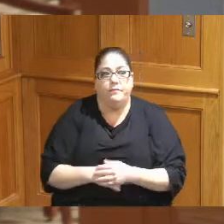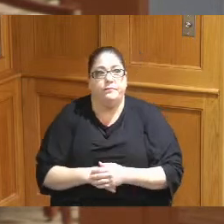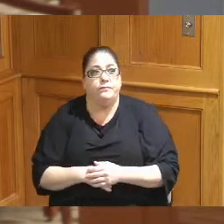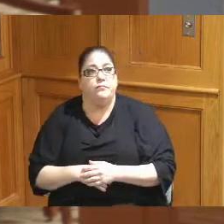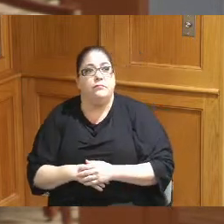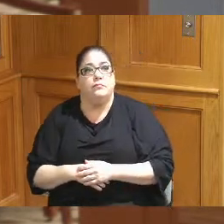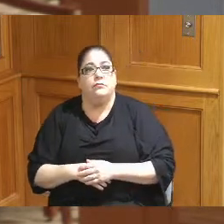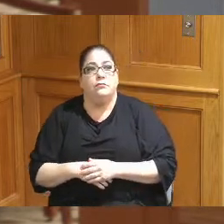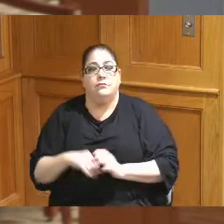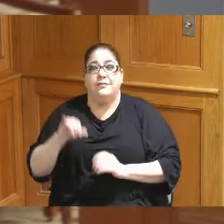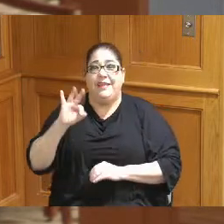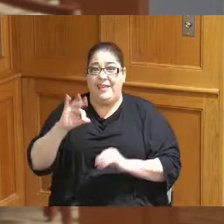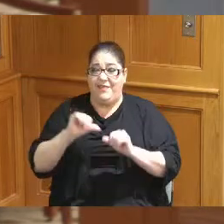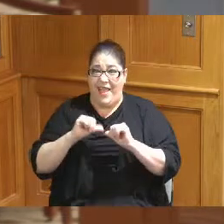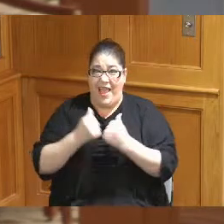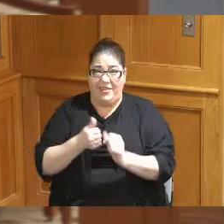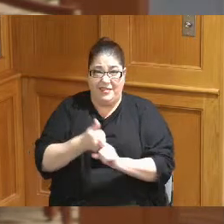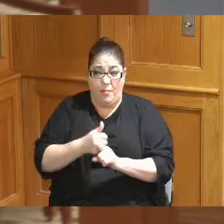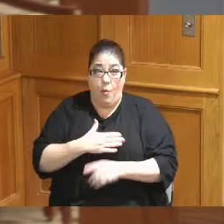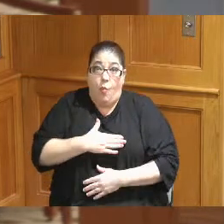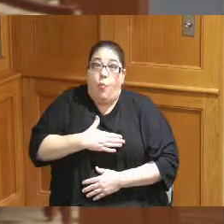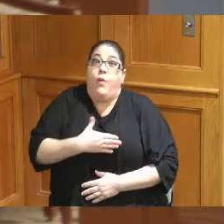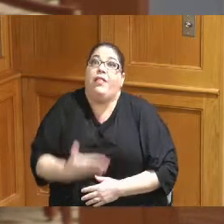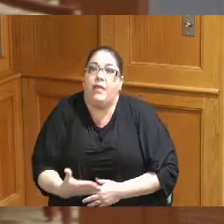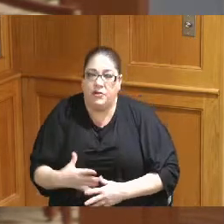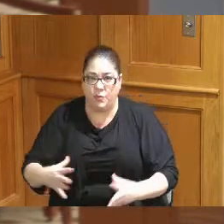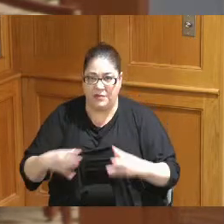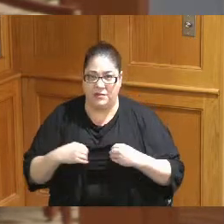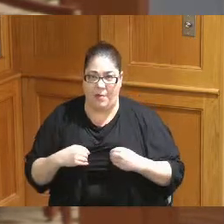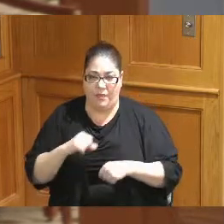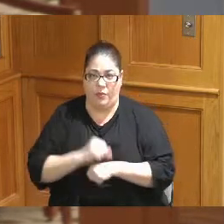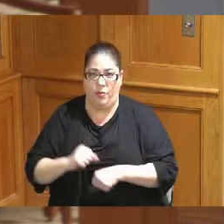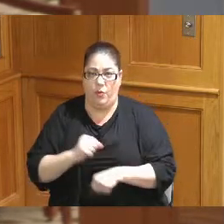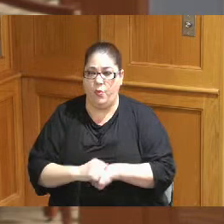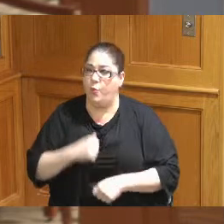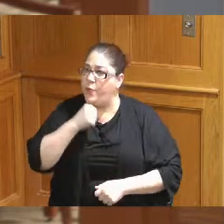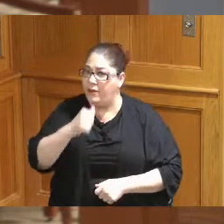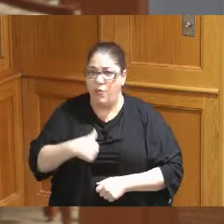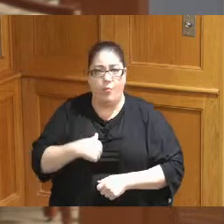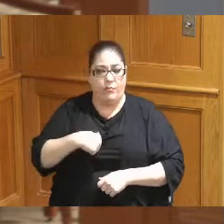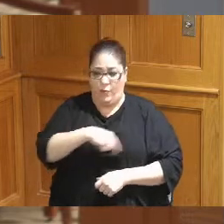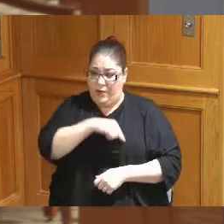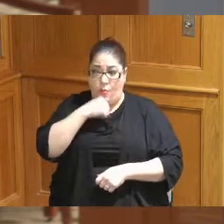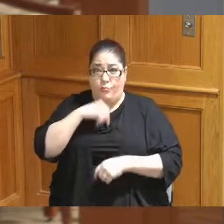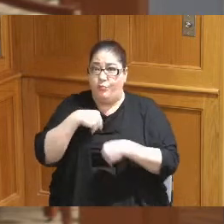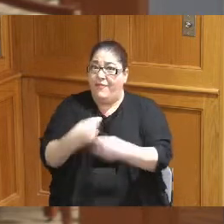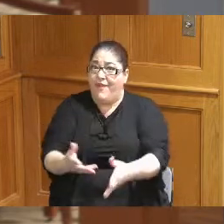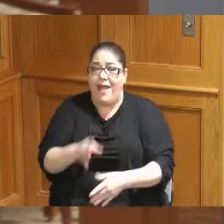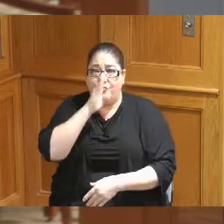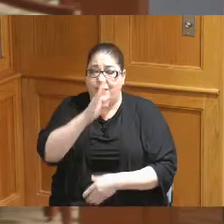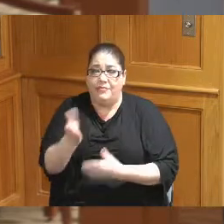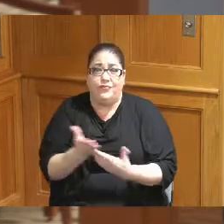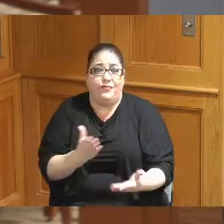willing to take it on you know we are not a direct Service Agency we support organizations that